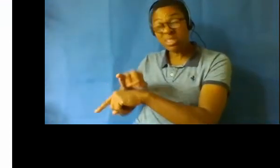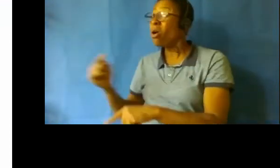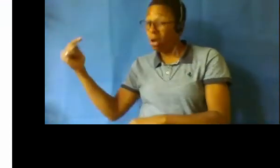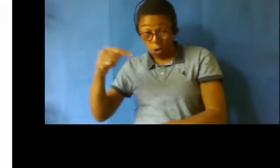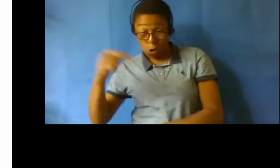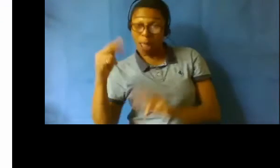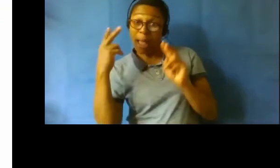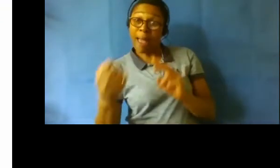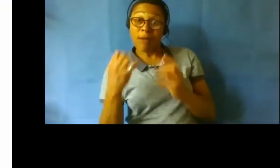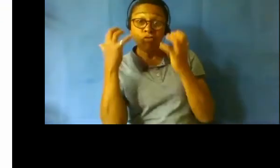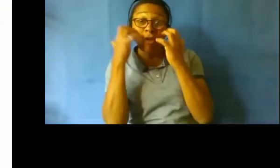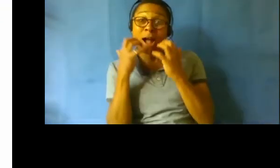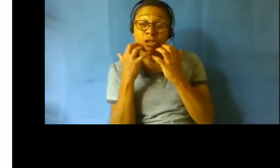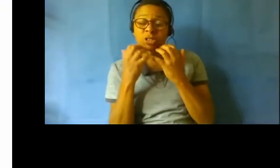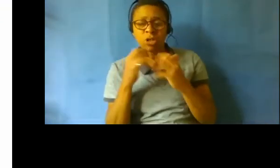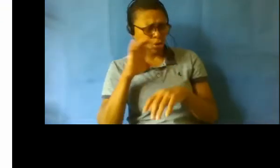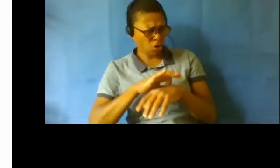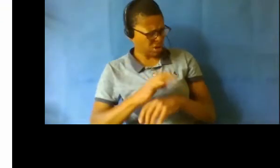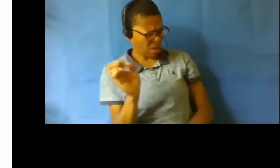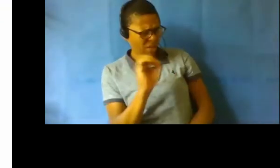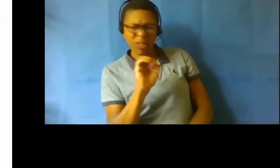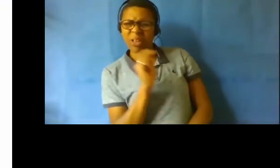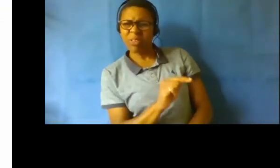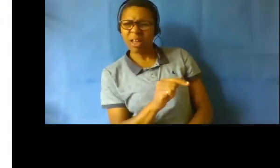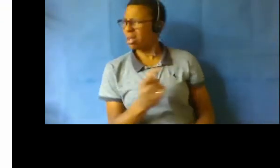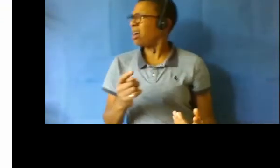it takes so long to get an appointment to then be faced with medical racism